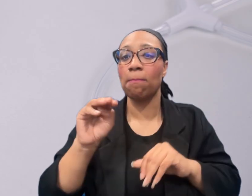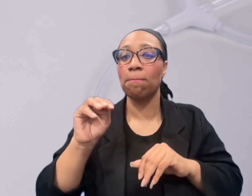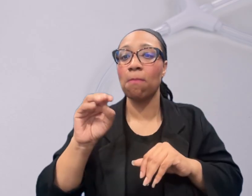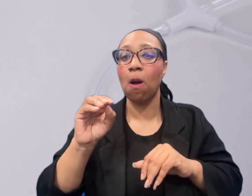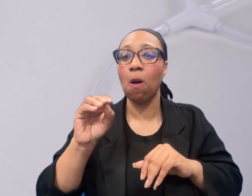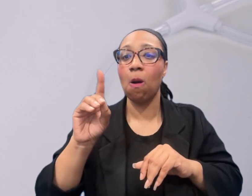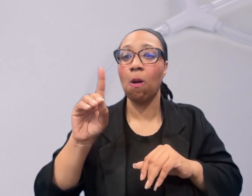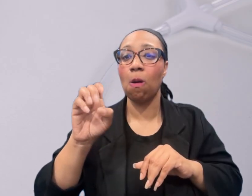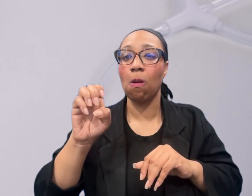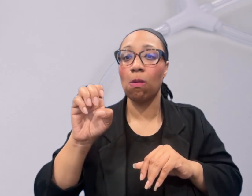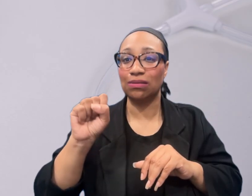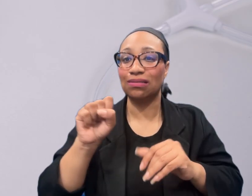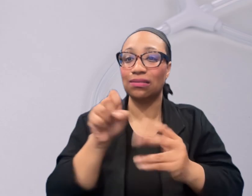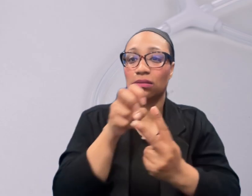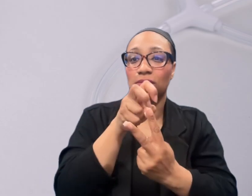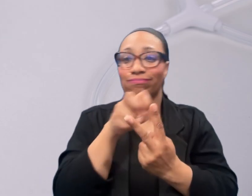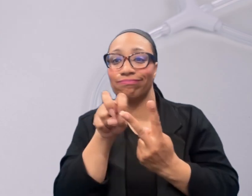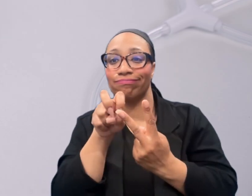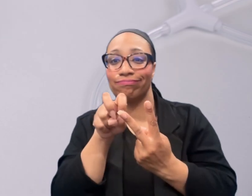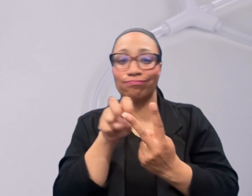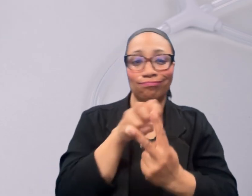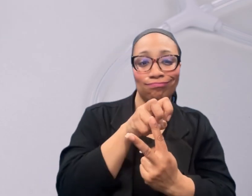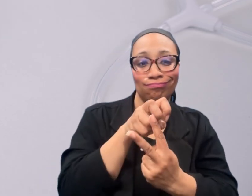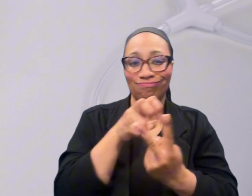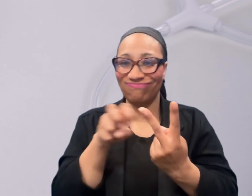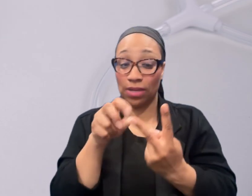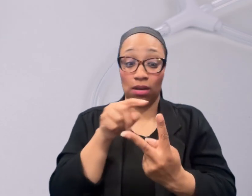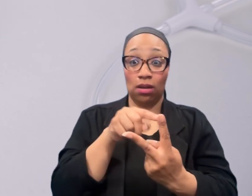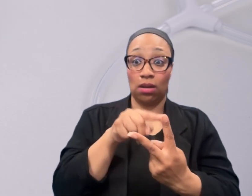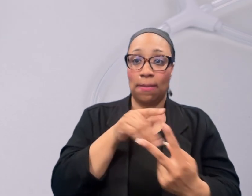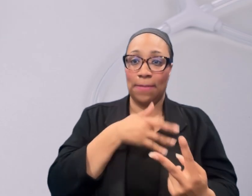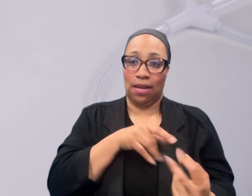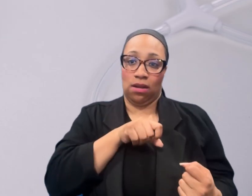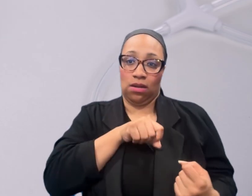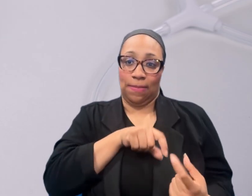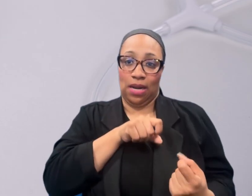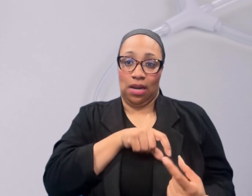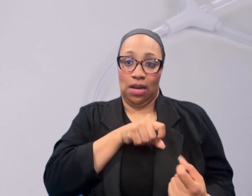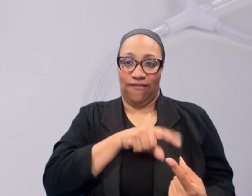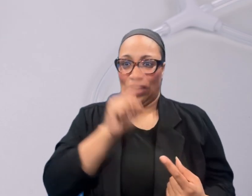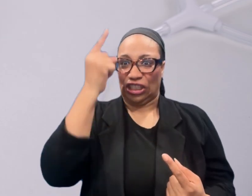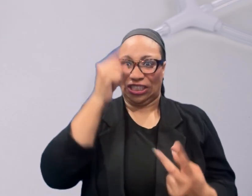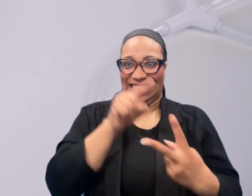you can then choose that mode button with a quick press to switch over to expression mode. Again,